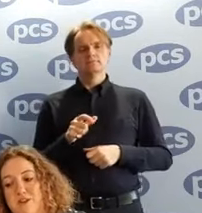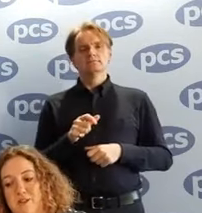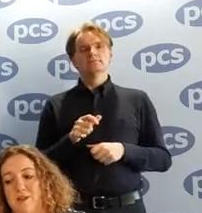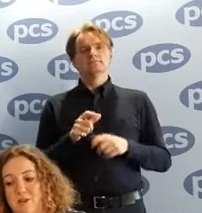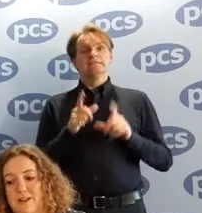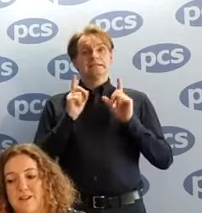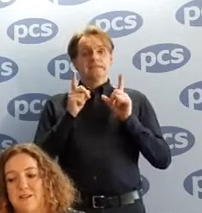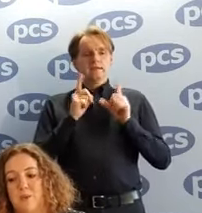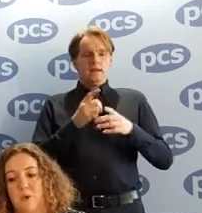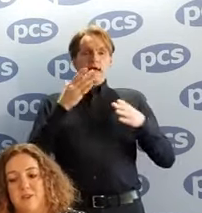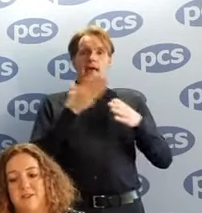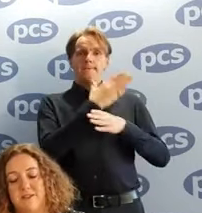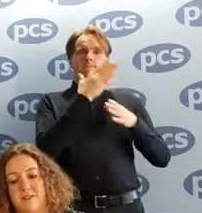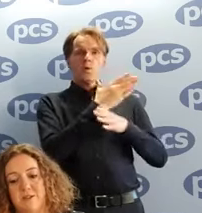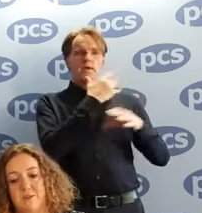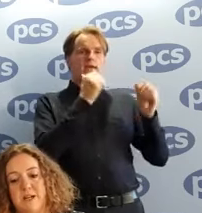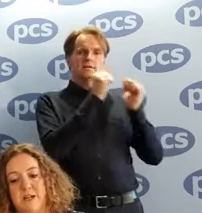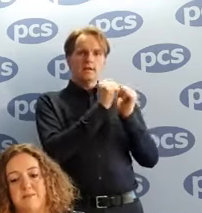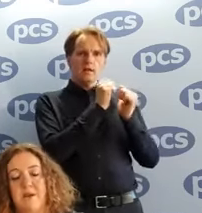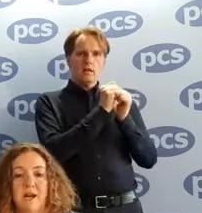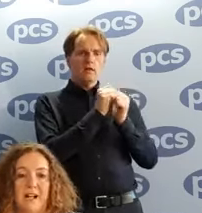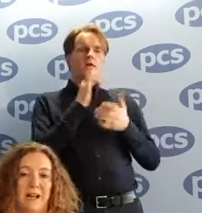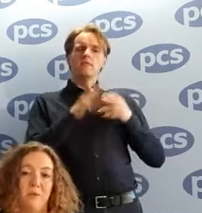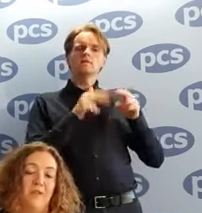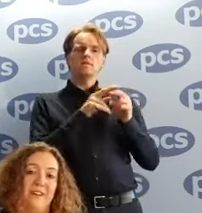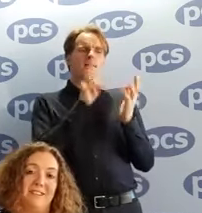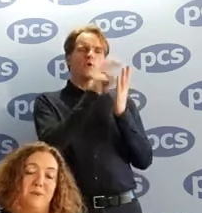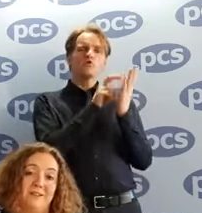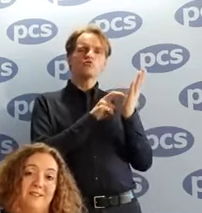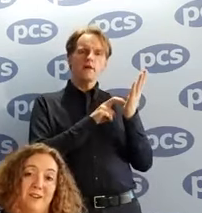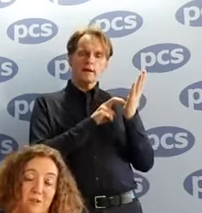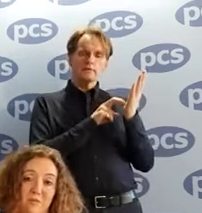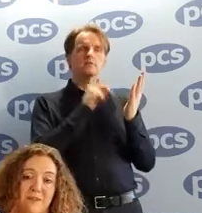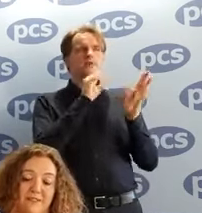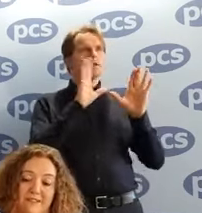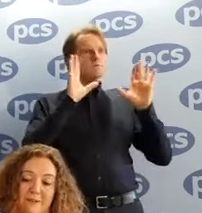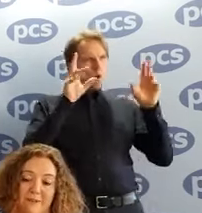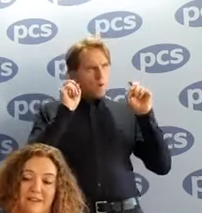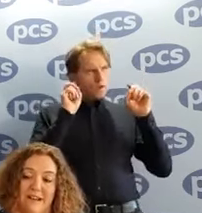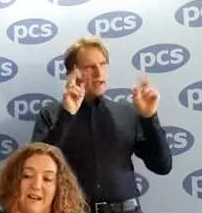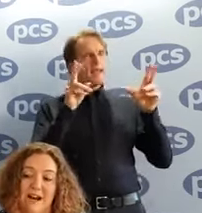change their contracts was to allow more flexibility in our operating hours and